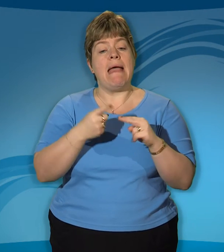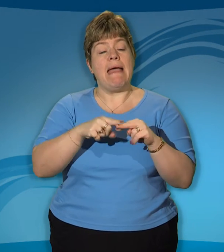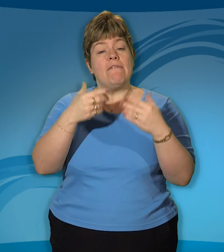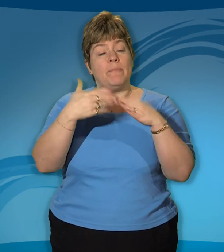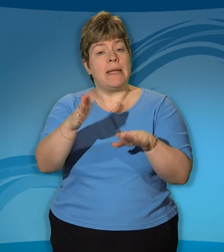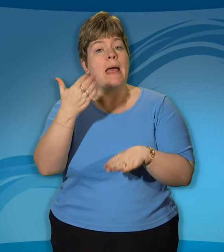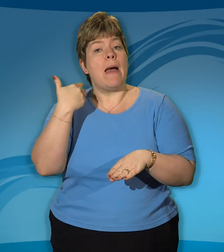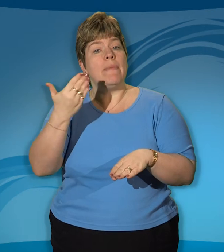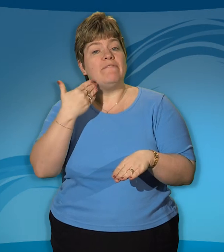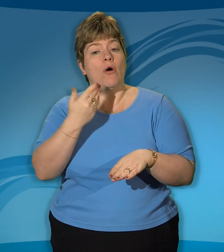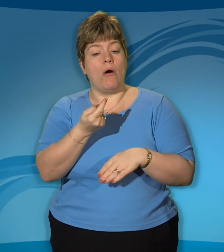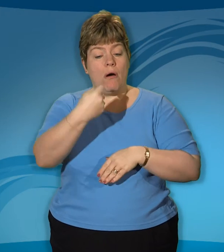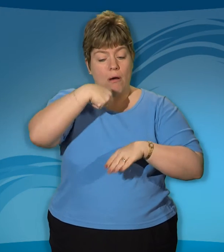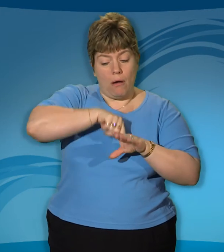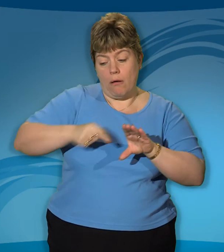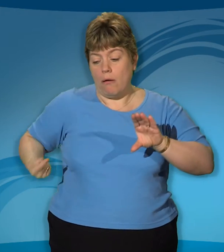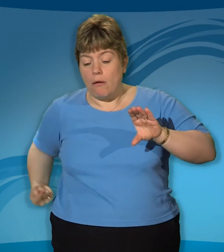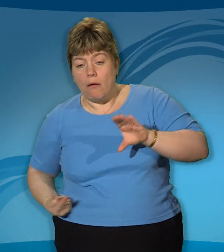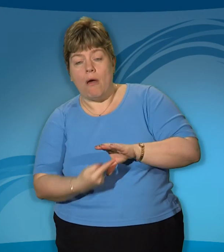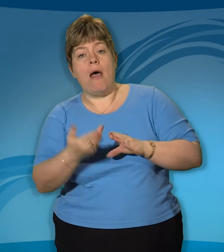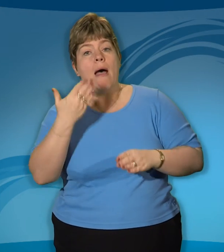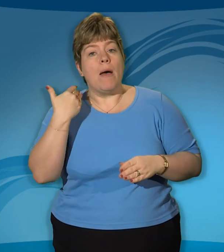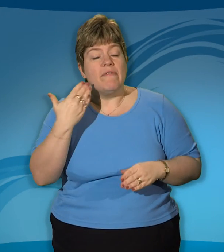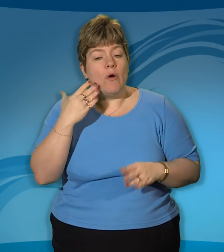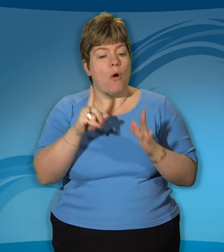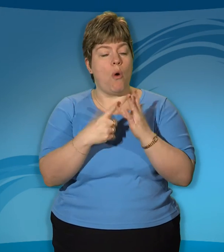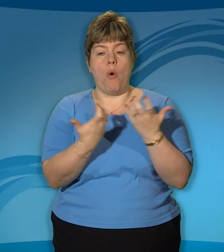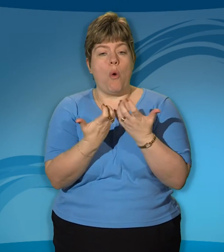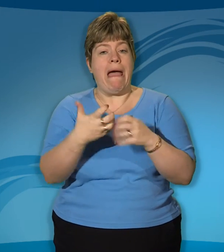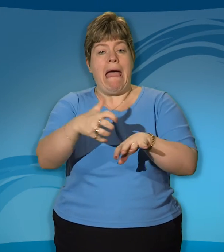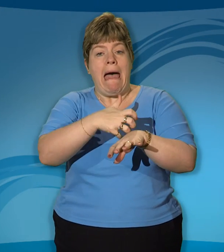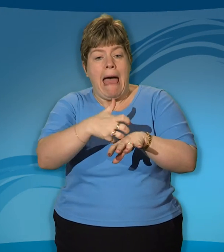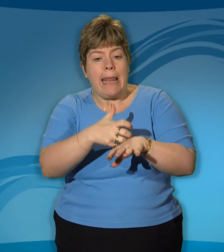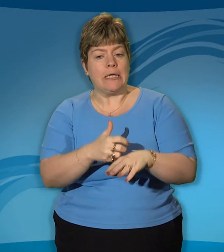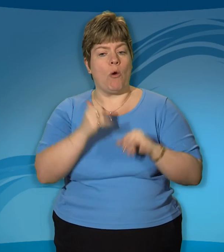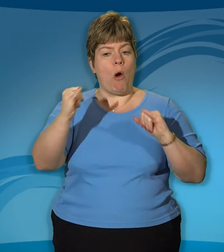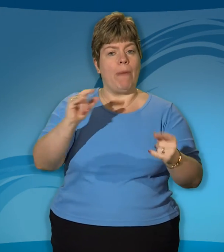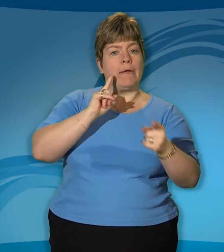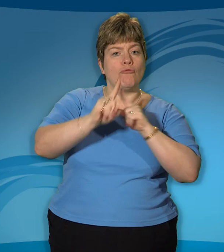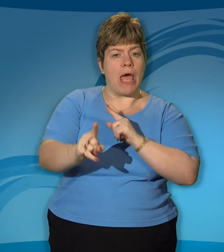Please tell the doctor or nurse if you have had any other endoscopy examinations or any